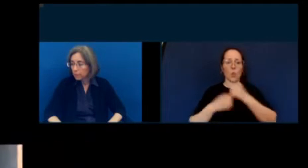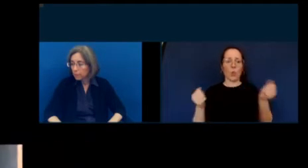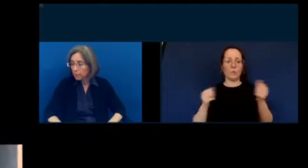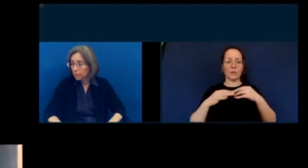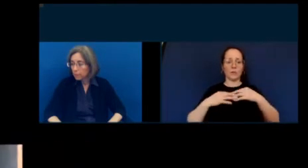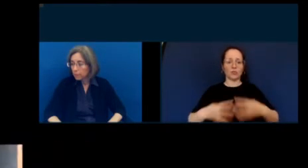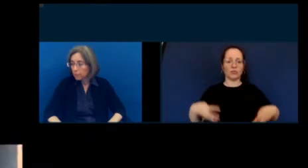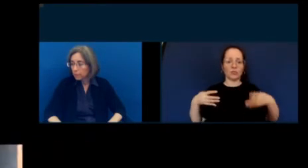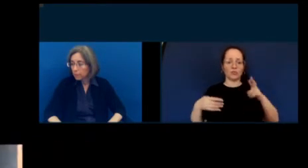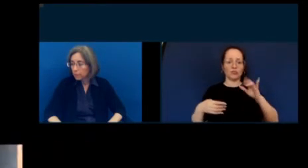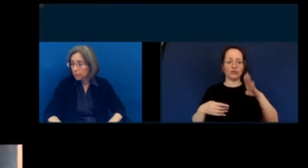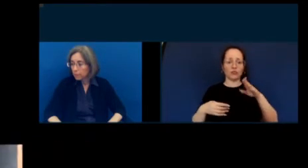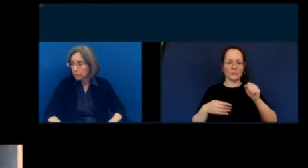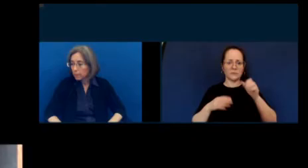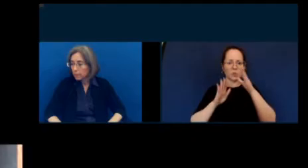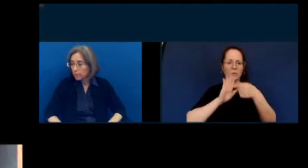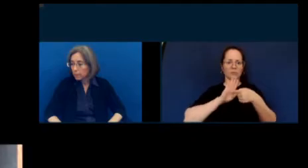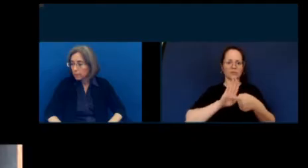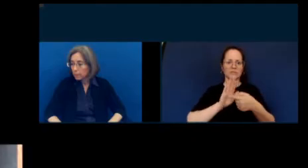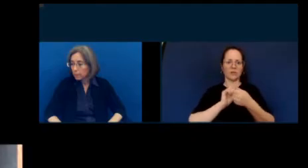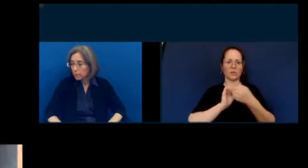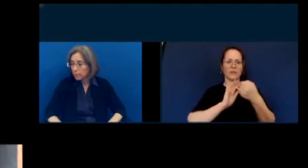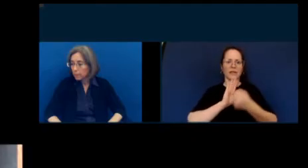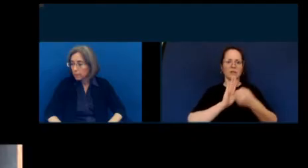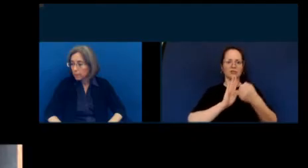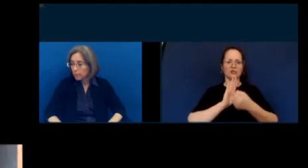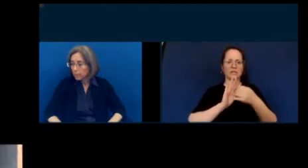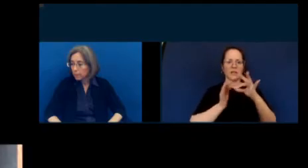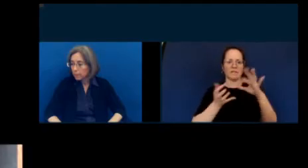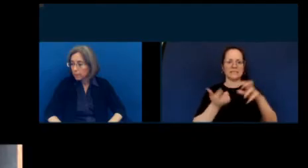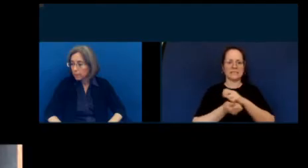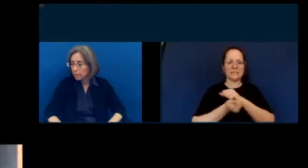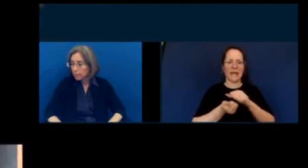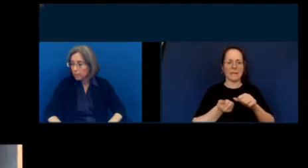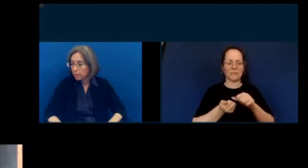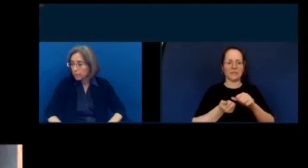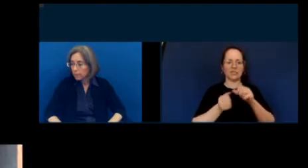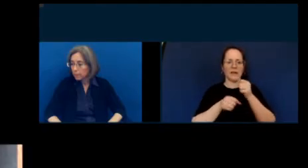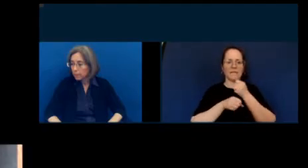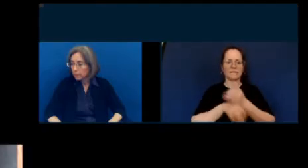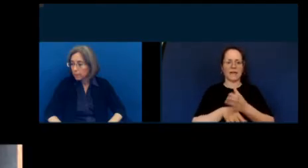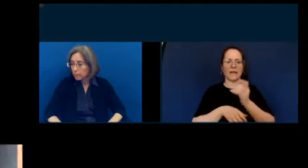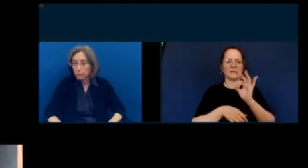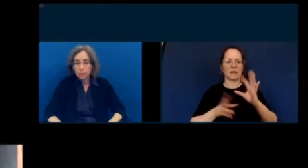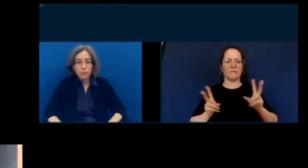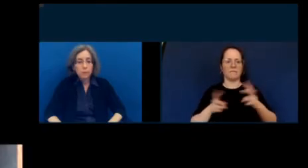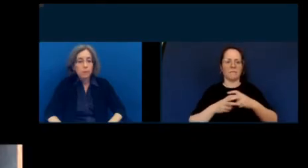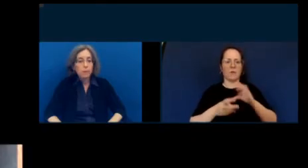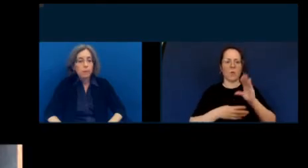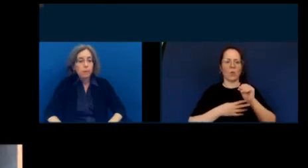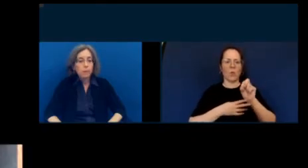CAGE, YOU'RE PRESENT TD WITH AN ILITRATION OF THE DAMAGING EFFECTS OF CORSETING WHICH WAS A SIGNIFICANT HEALTH CONCERN FOR WOMEN AT THE TIME.